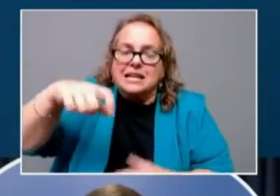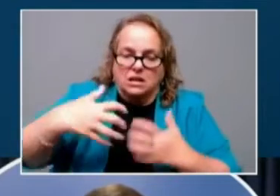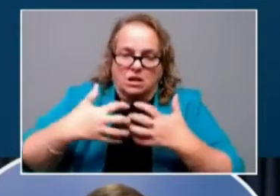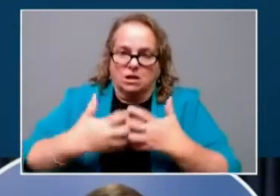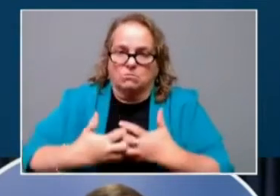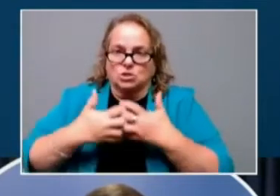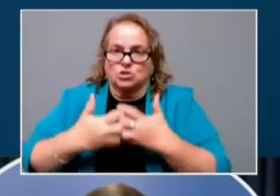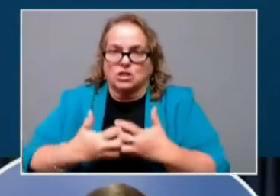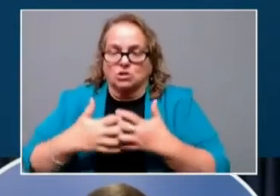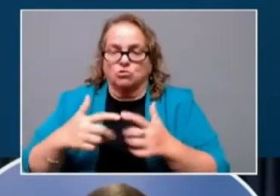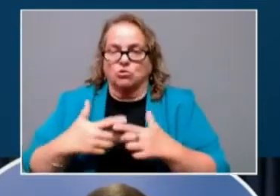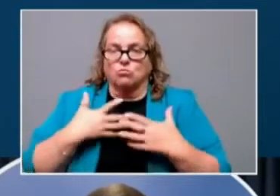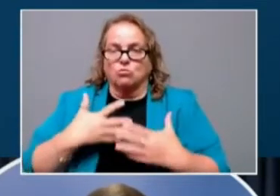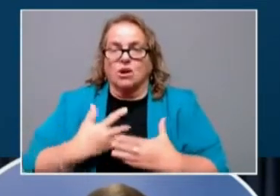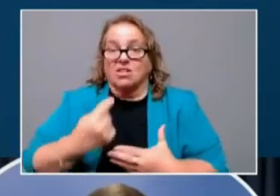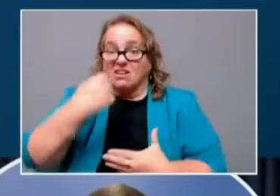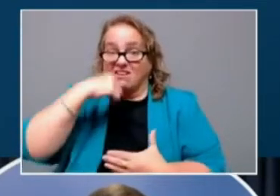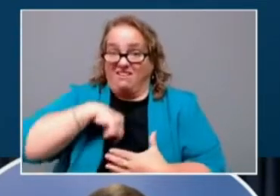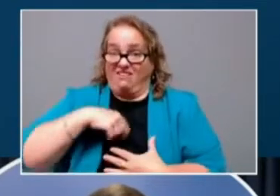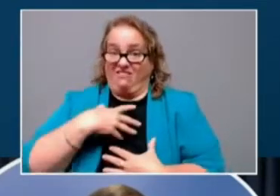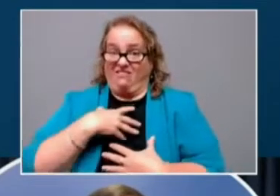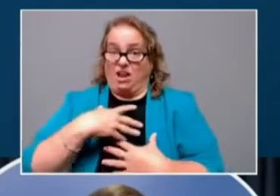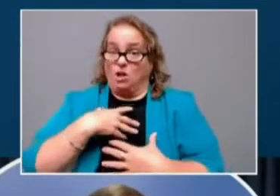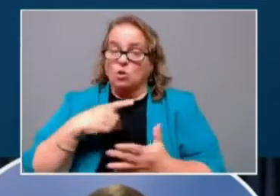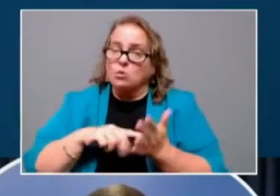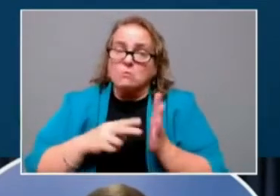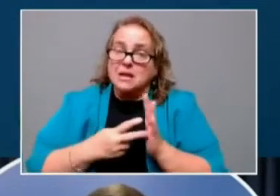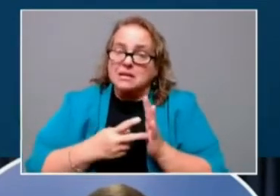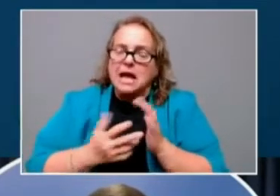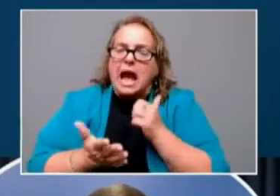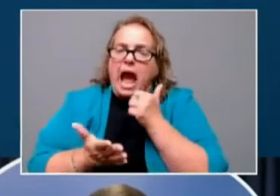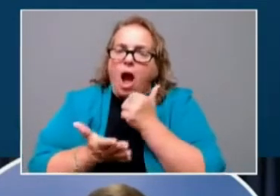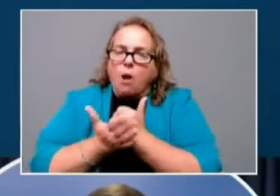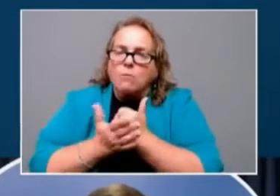Don't let it desensitize you. It means you can't breathe or your loved one